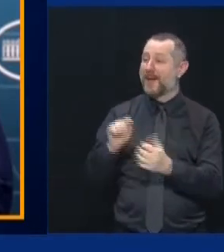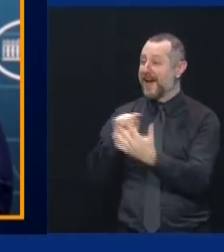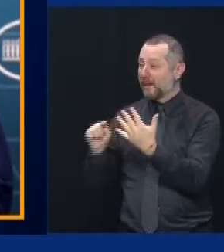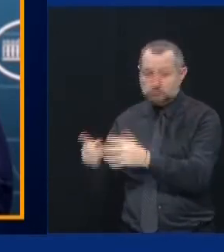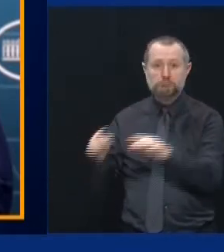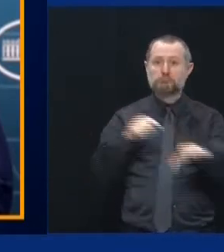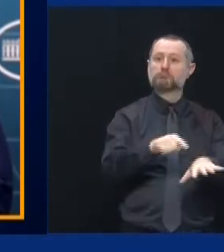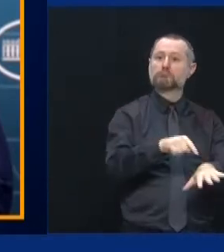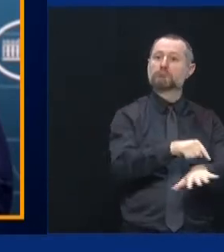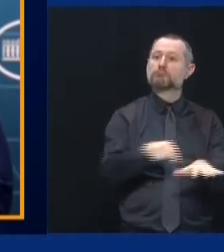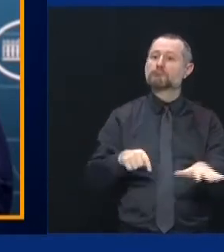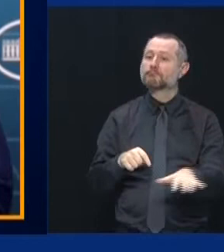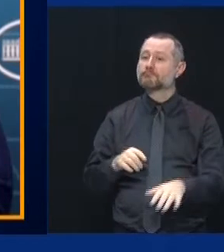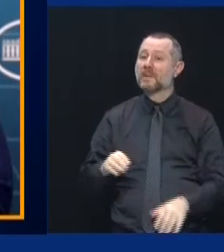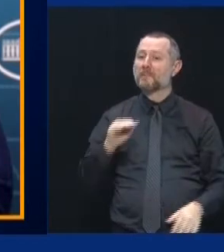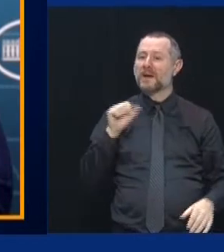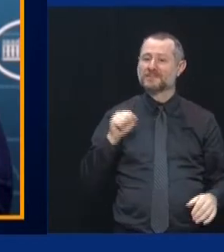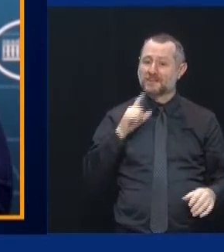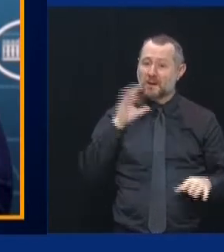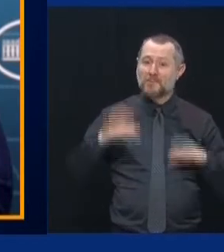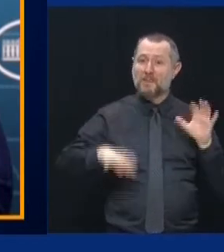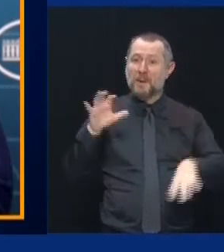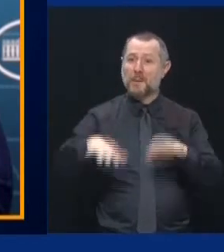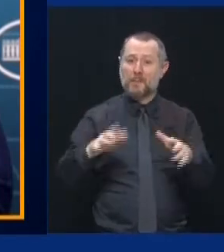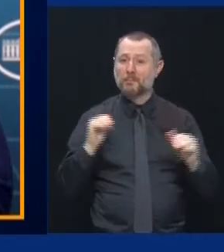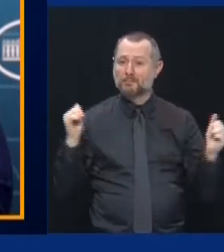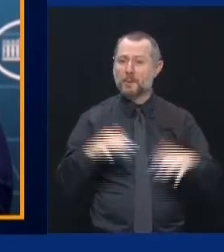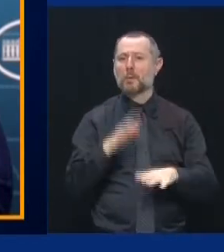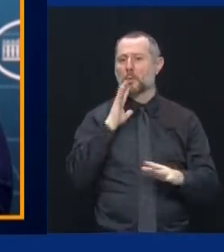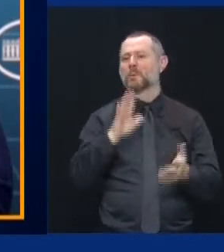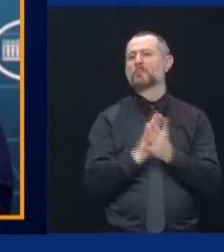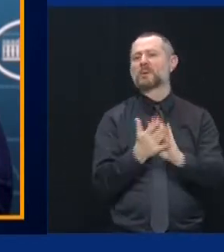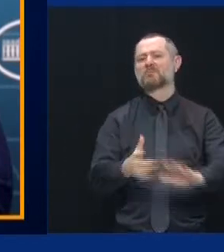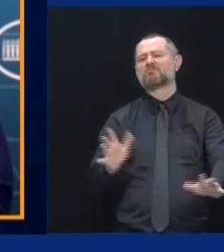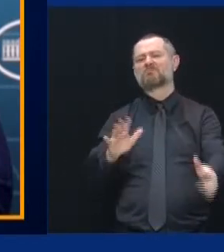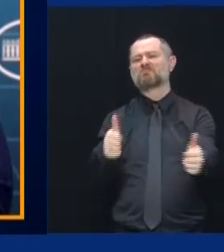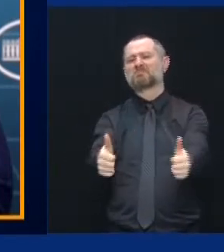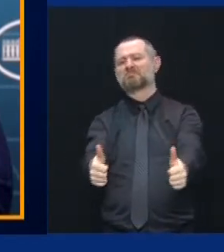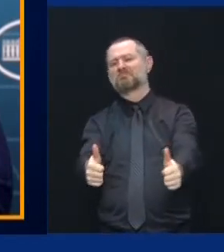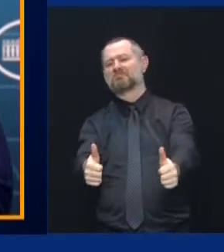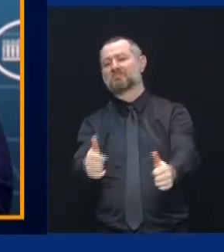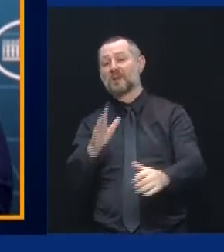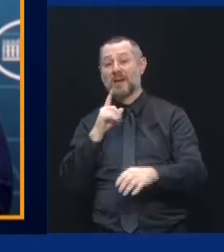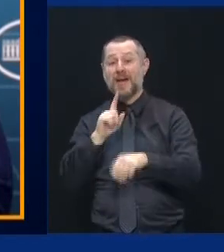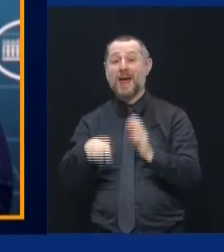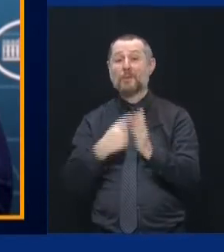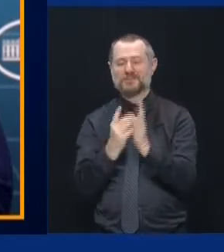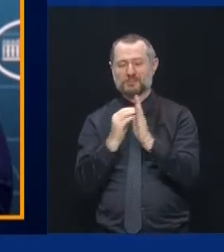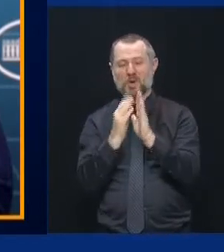ISSUE HE FULLY UNDERSTOOD BUT NOW THE ACTIONS YOU'RE TAKING.